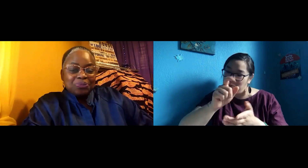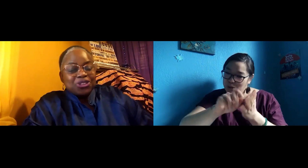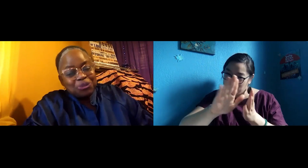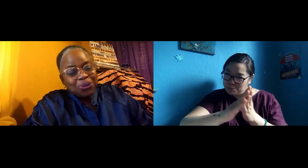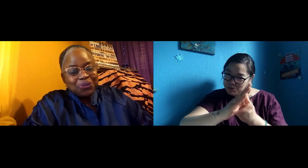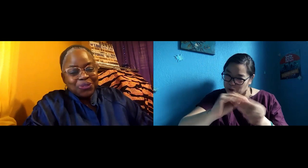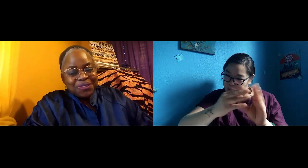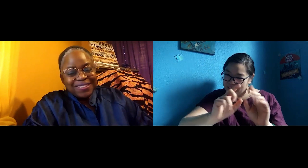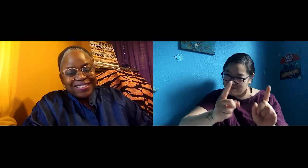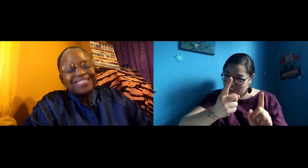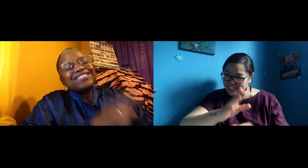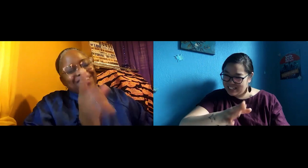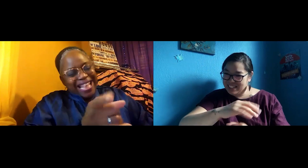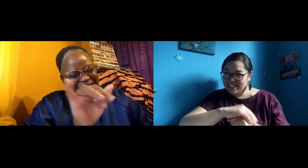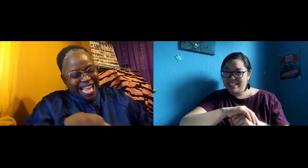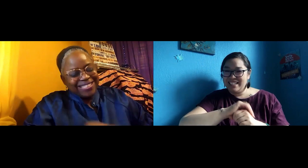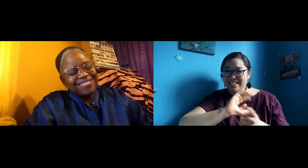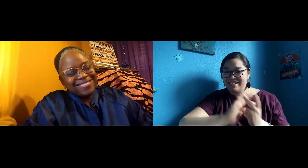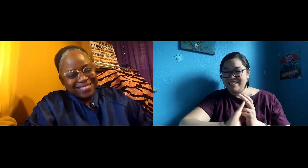write your storybook and that's exactly right.